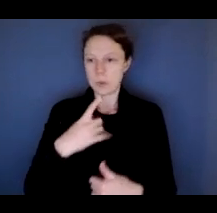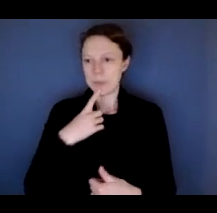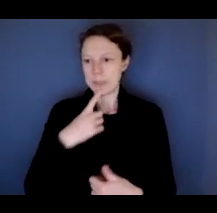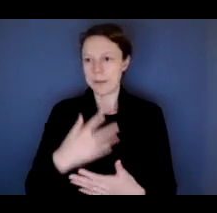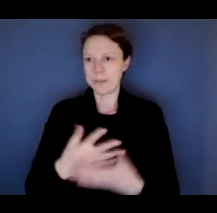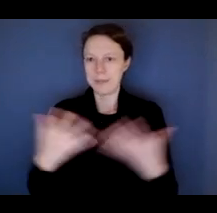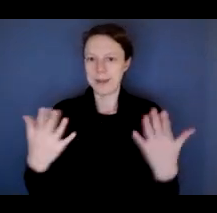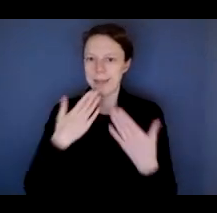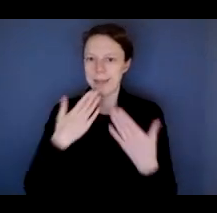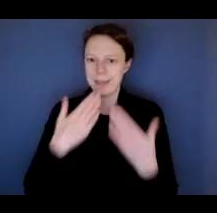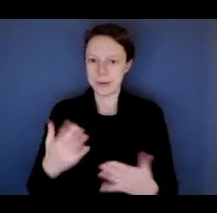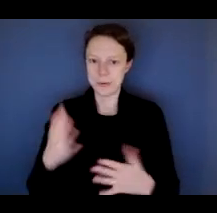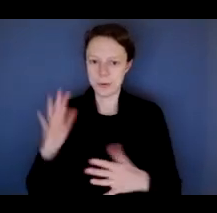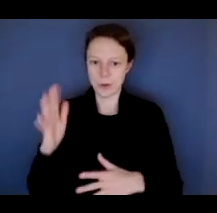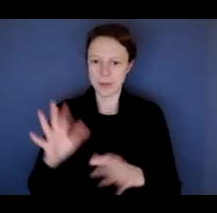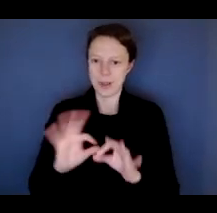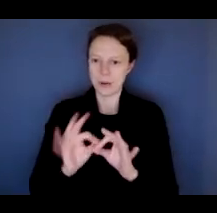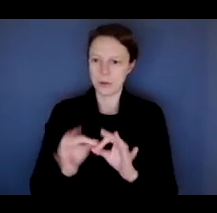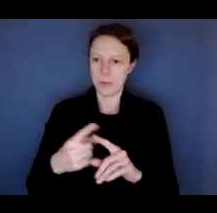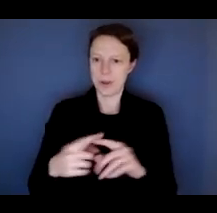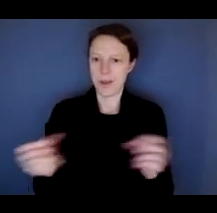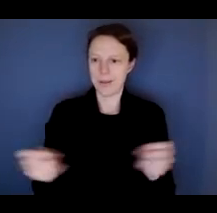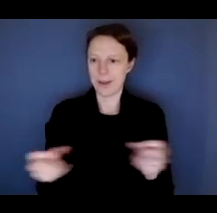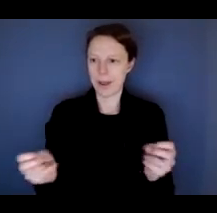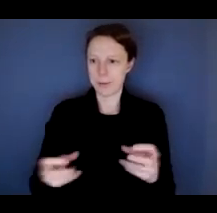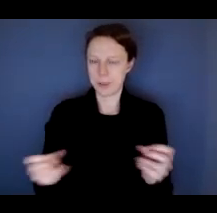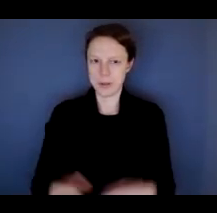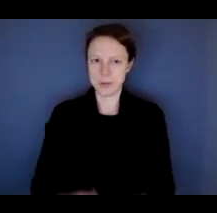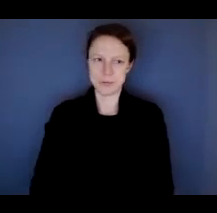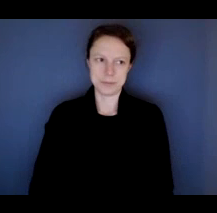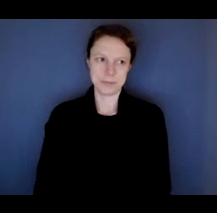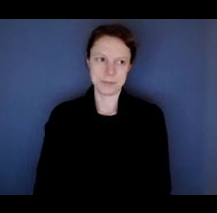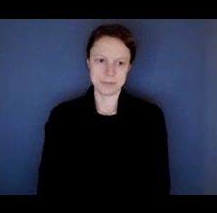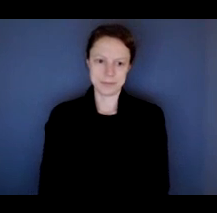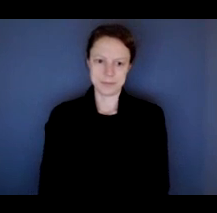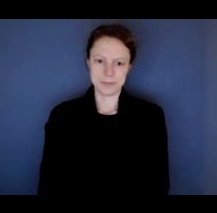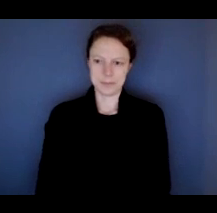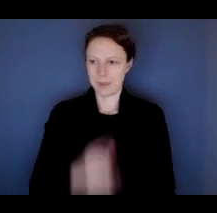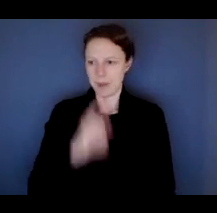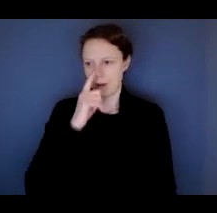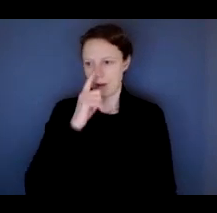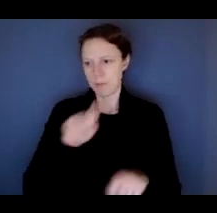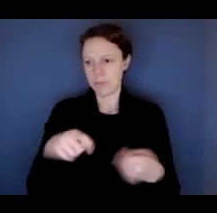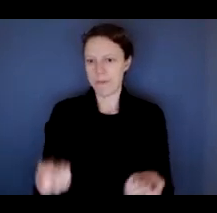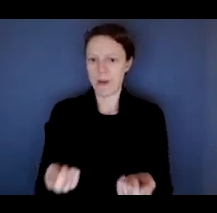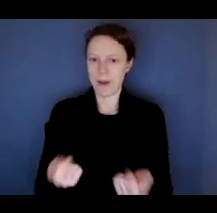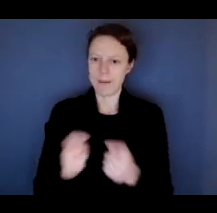and our live Captioner that are able to provide a valuable and accessible service to us today.